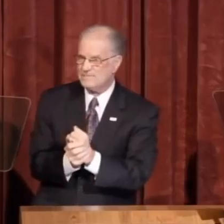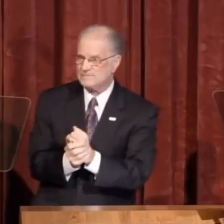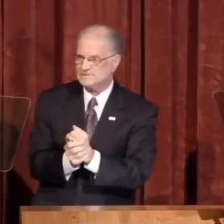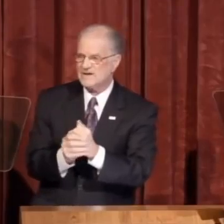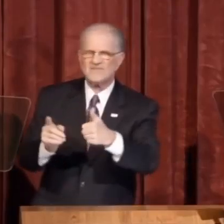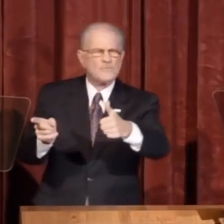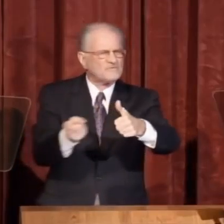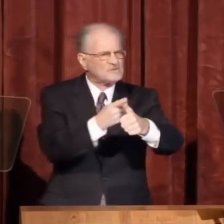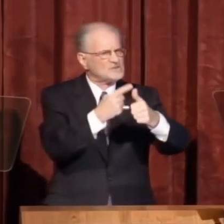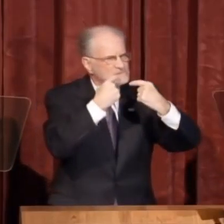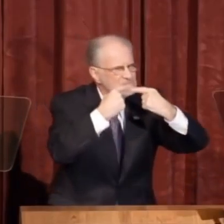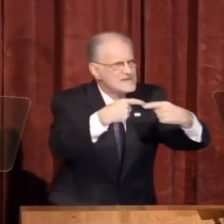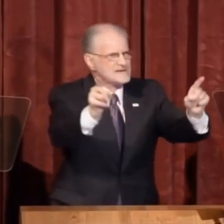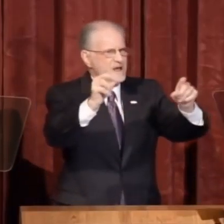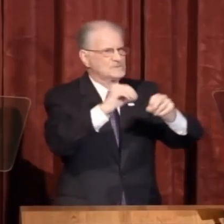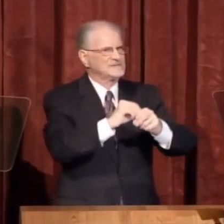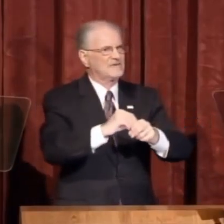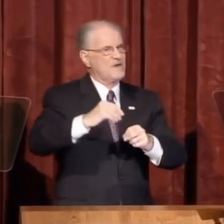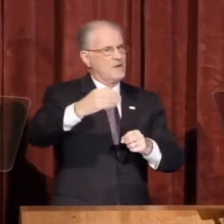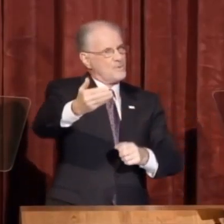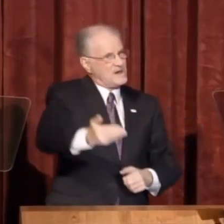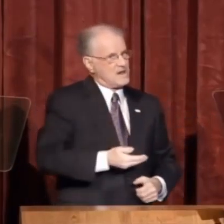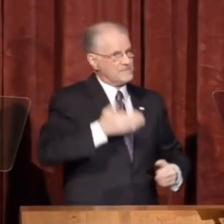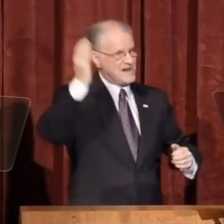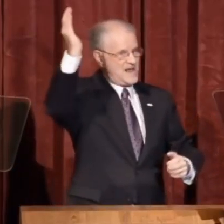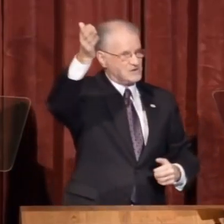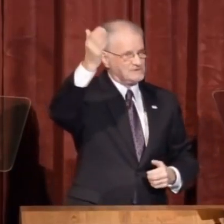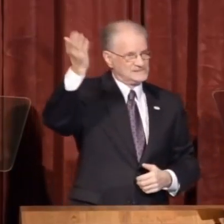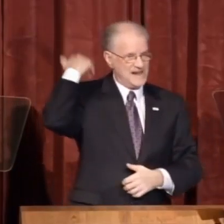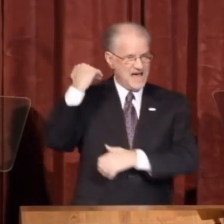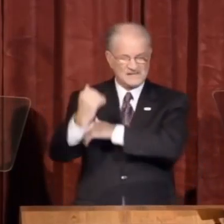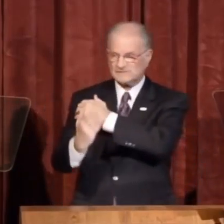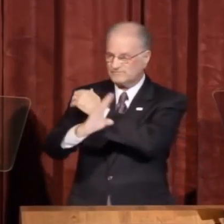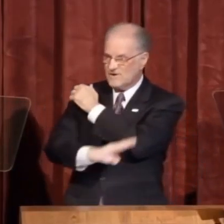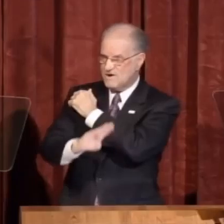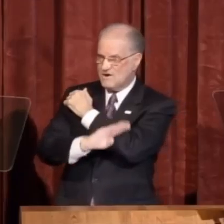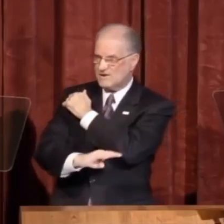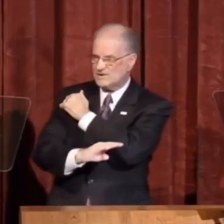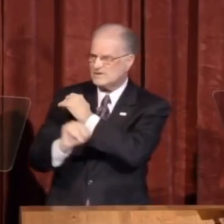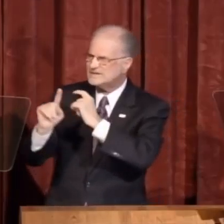Let me repeat his words: "Intelligence plus character."